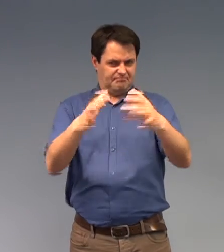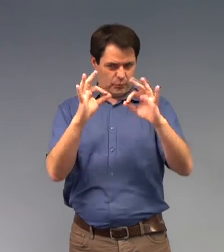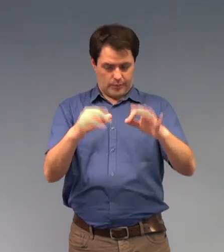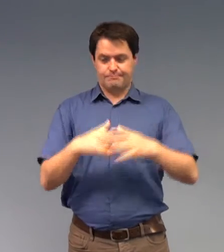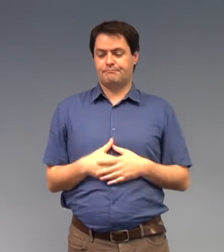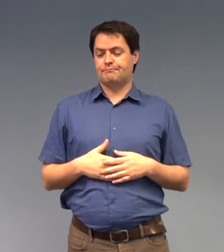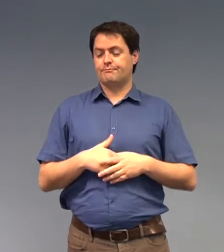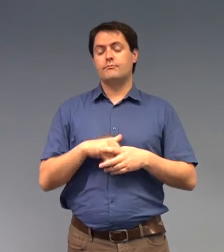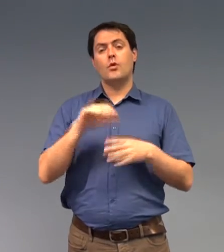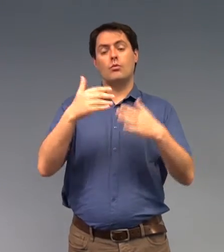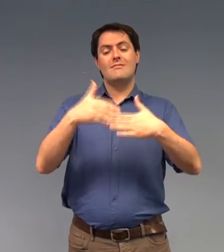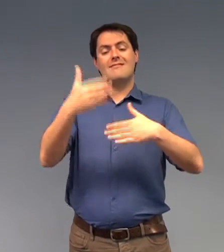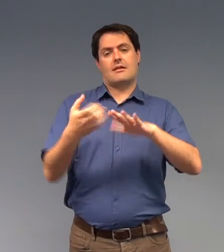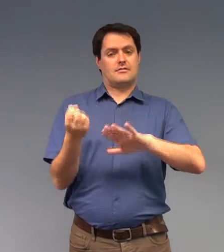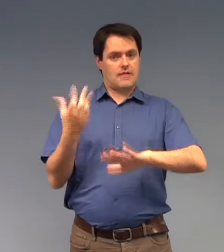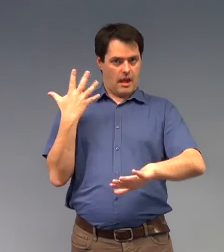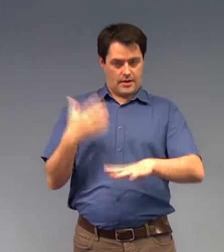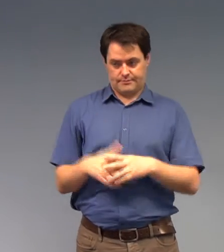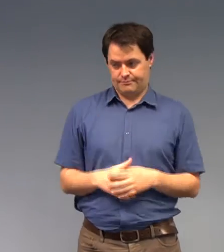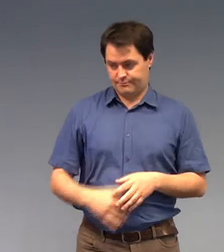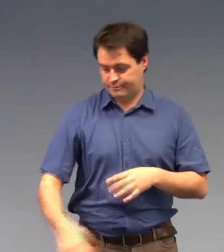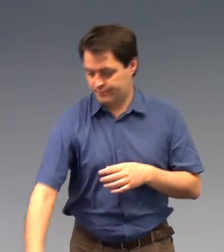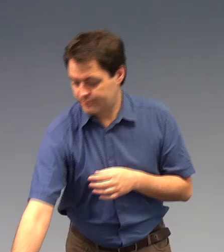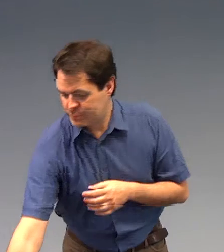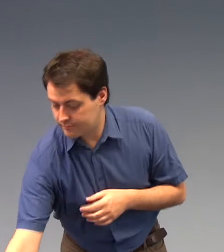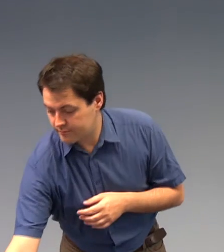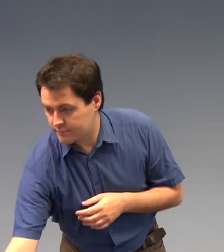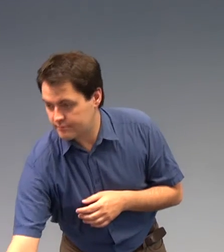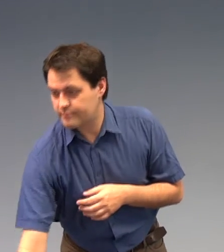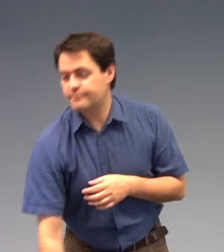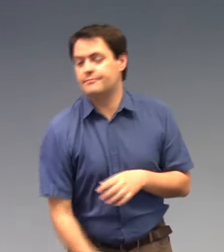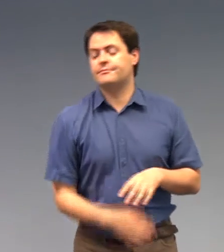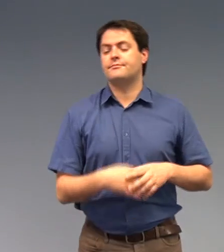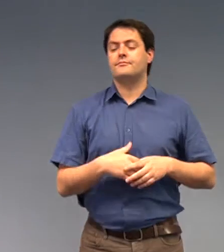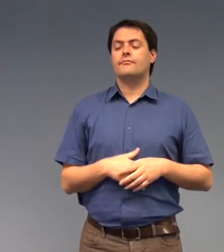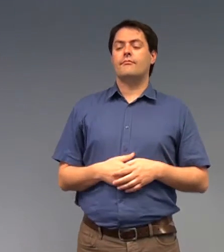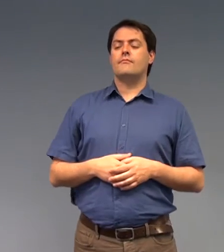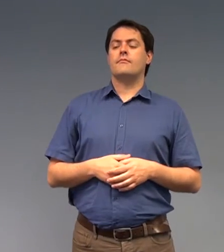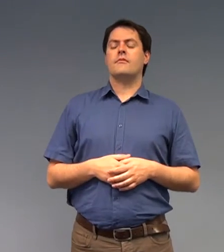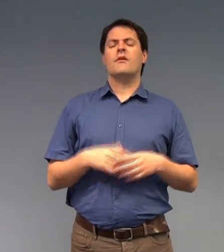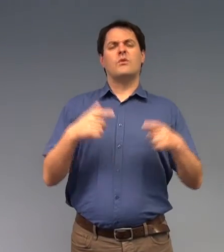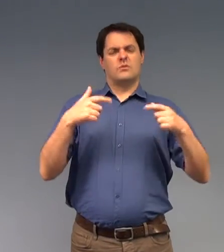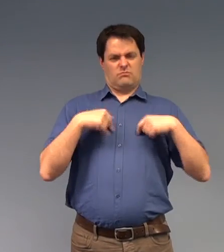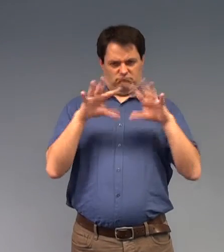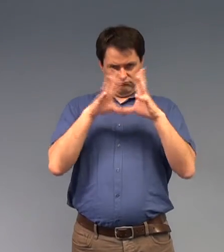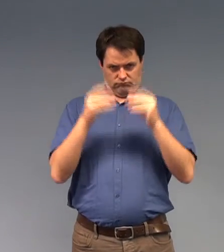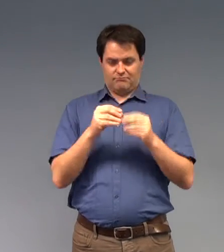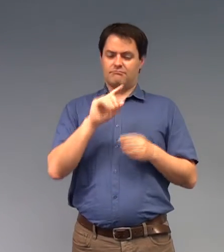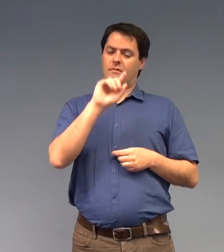I'll explain the structure of my presentation, and then we'll move forward.